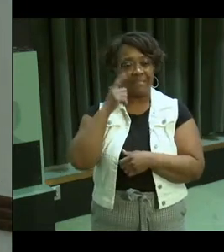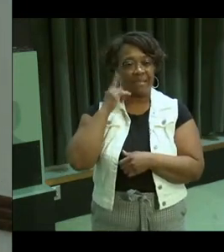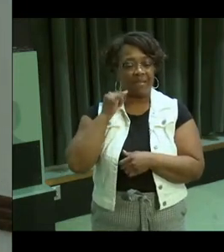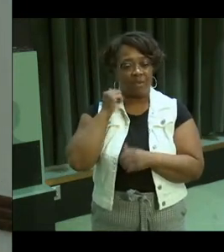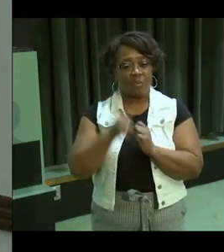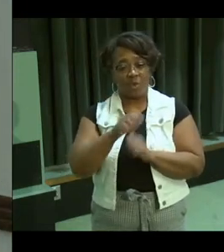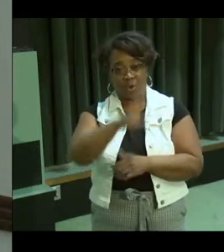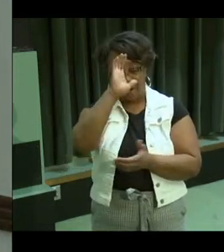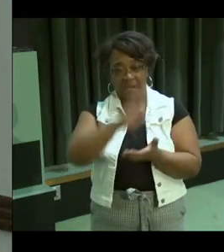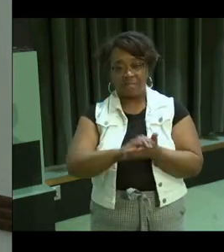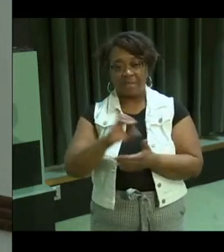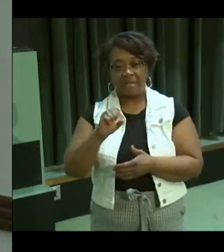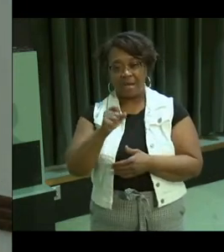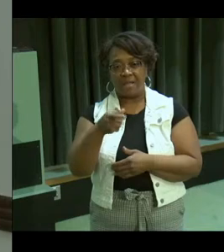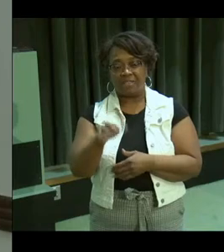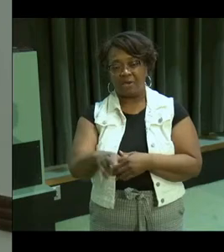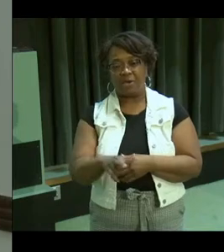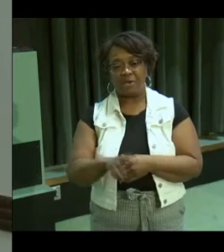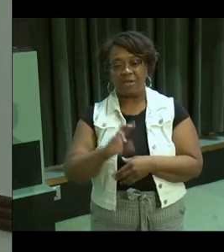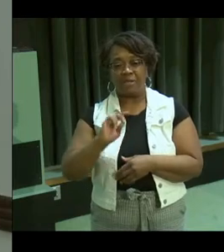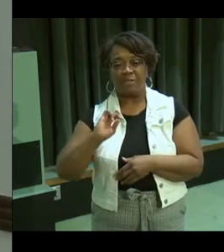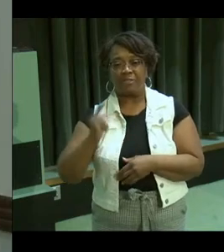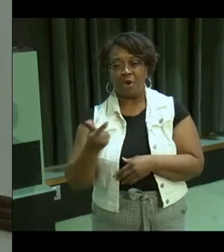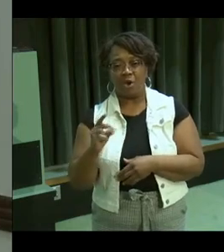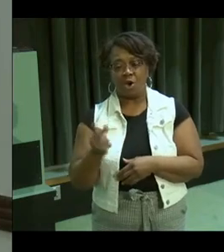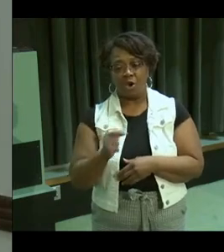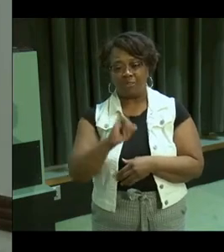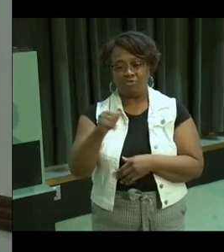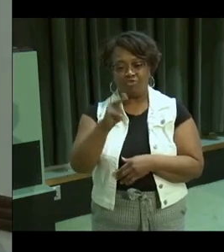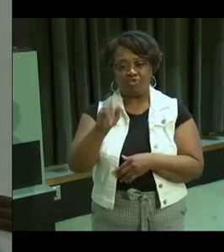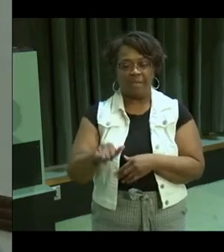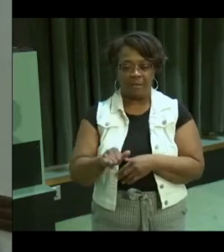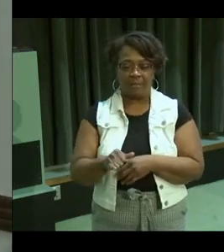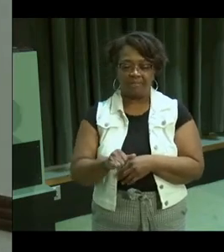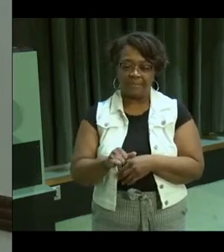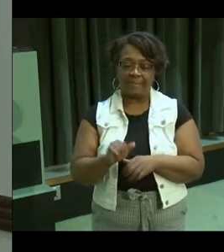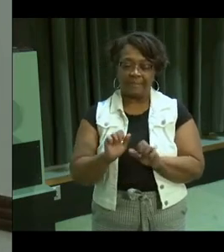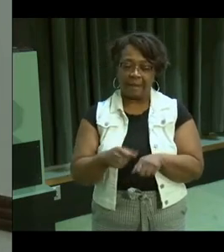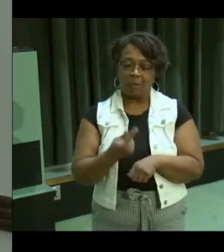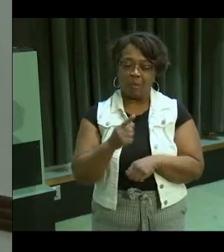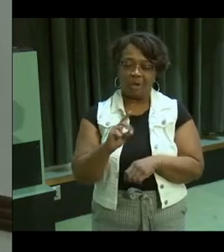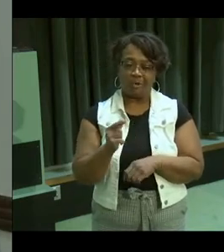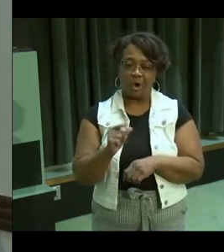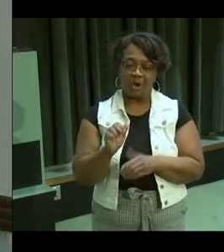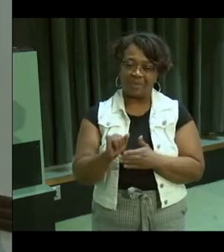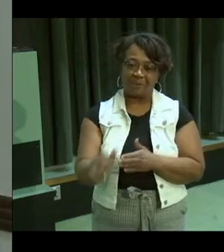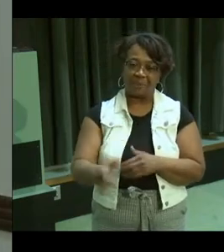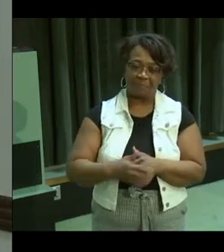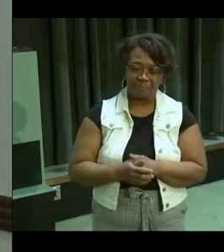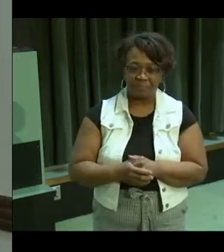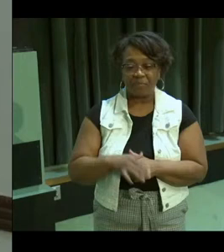with her husband Oscar and their dog, Jedi. She's only allowed to